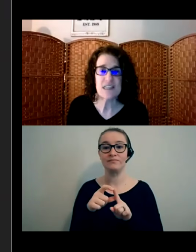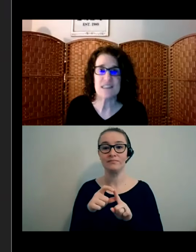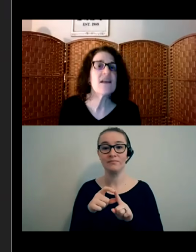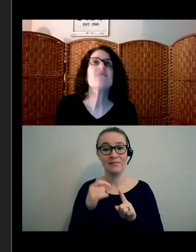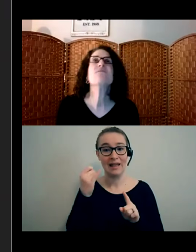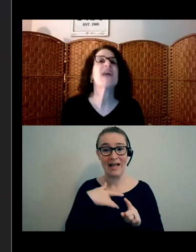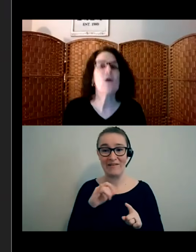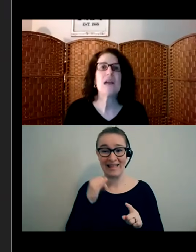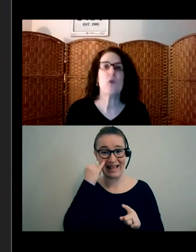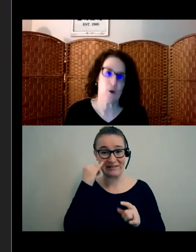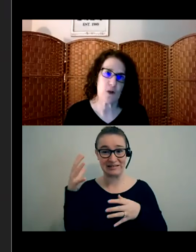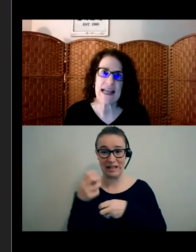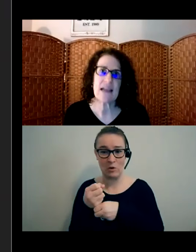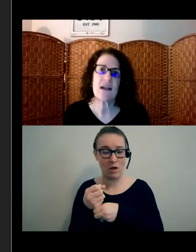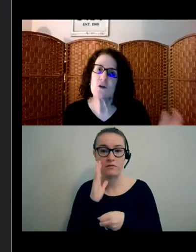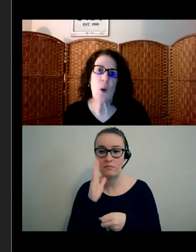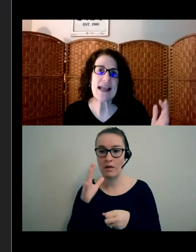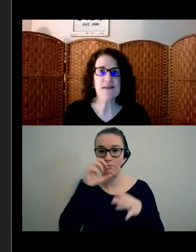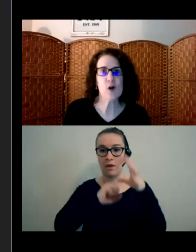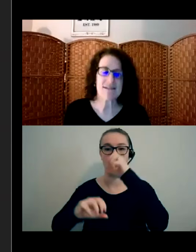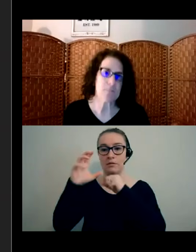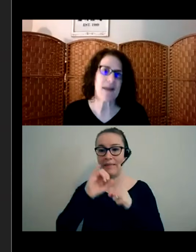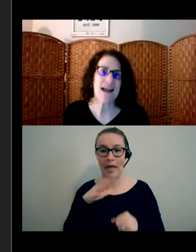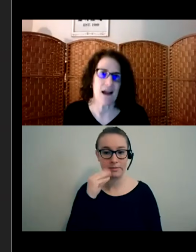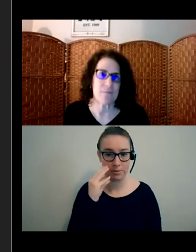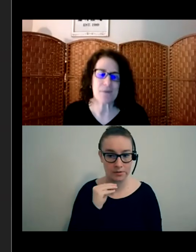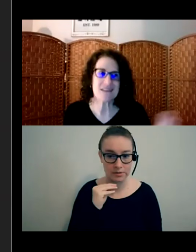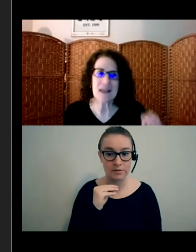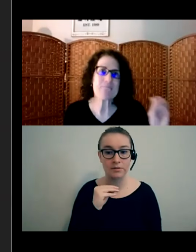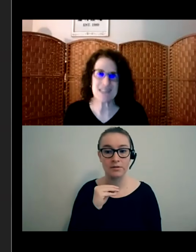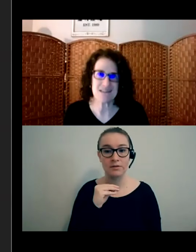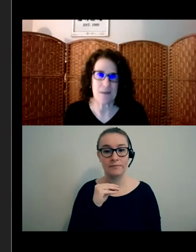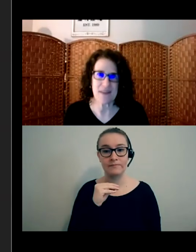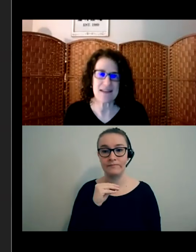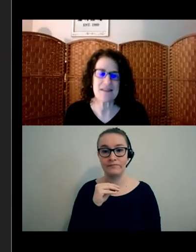Very rarely do I ever have to back up because I missed something.